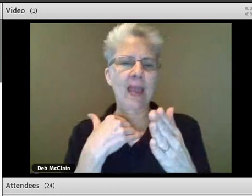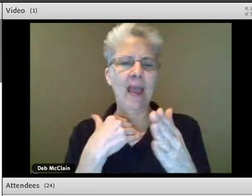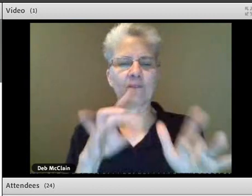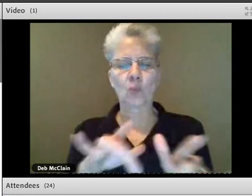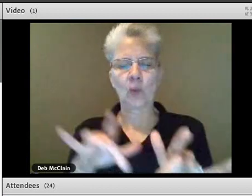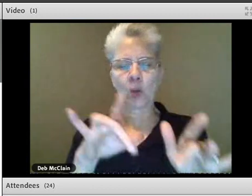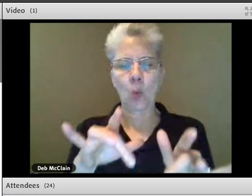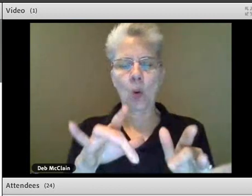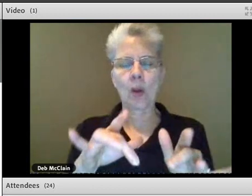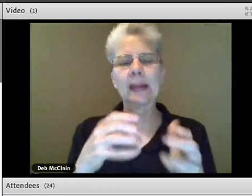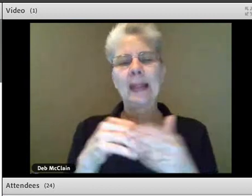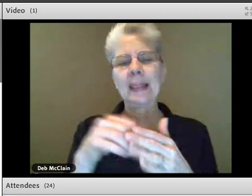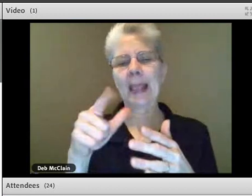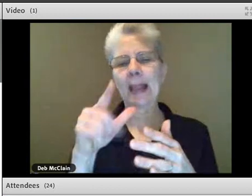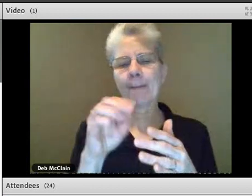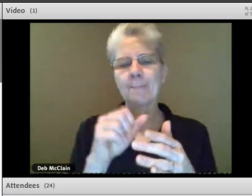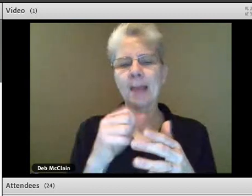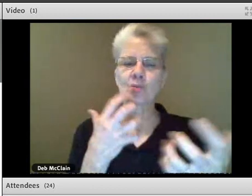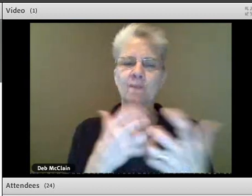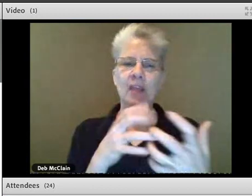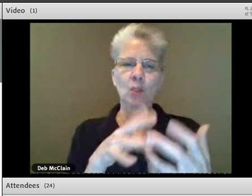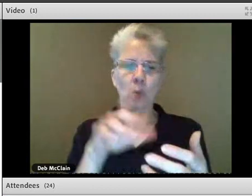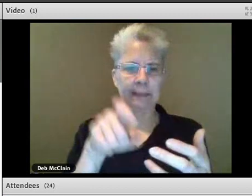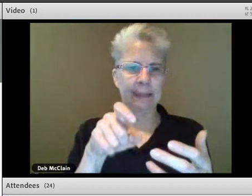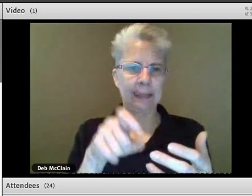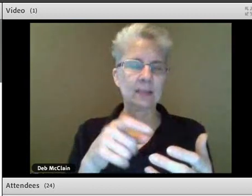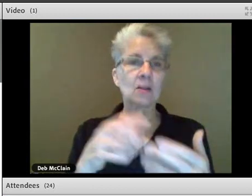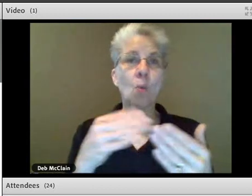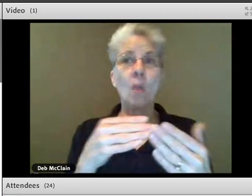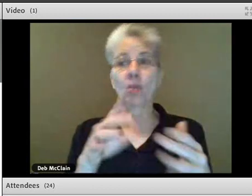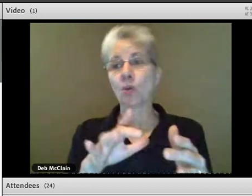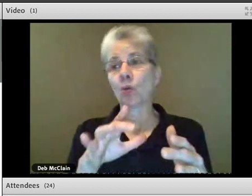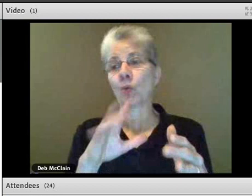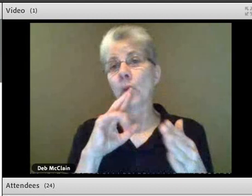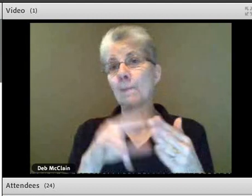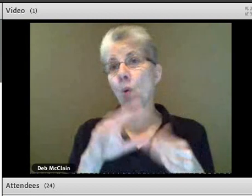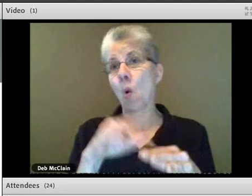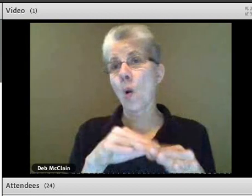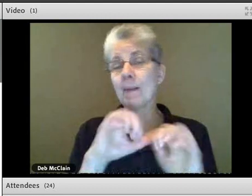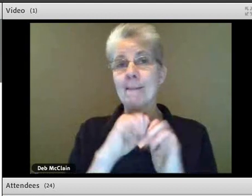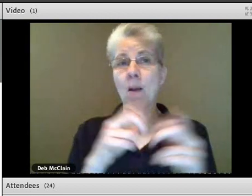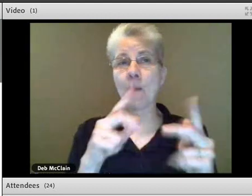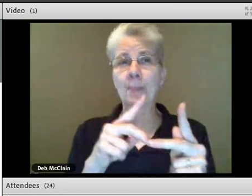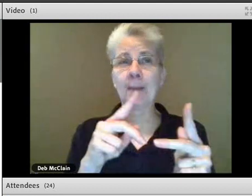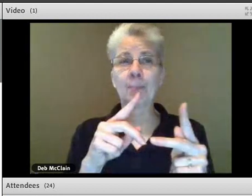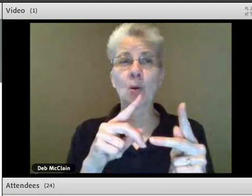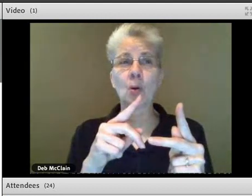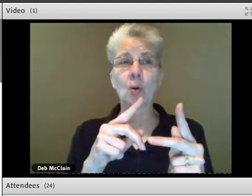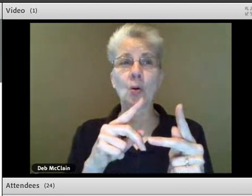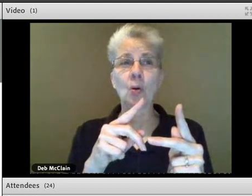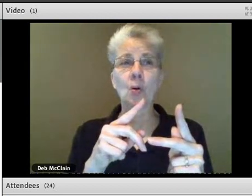within that LMS suit your needs, whether you want to report on how long people spend in the course,